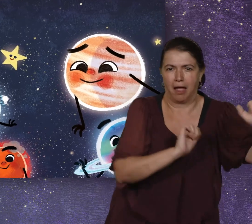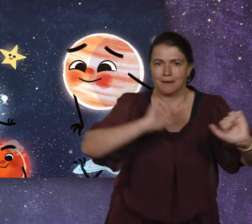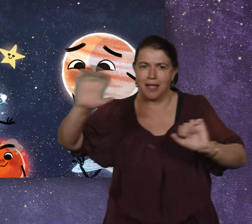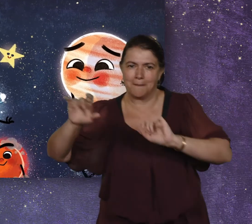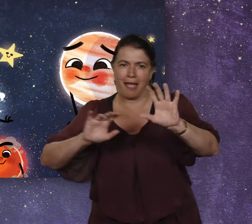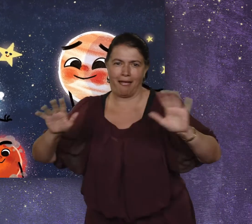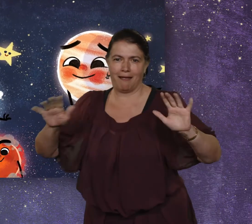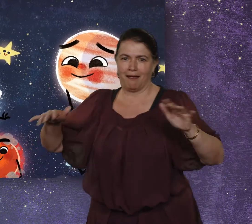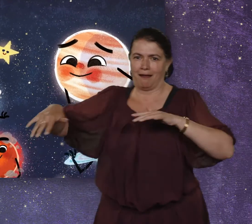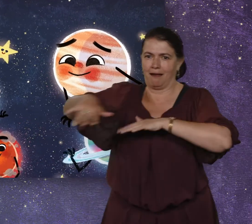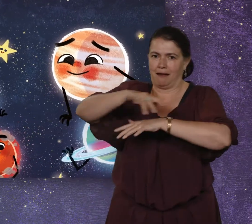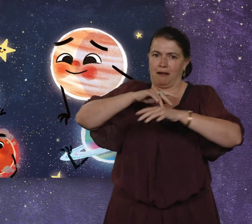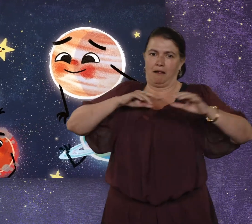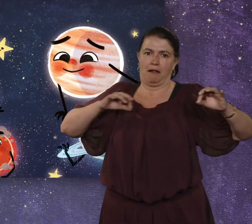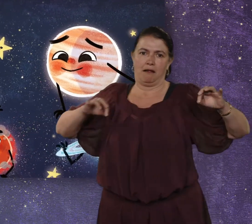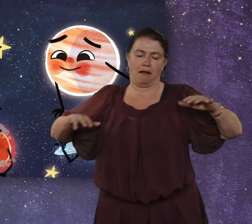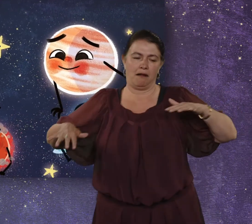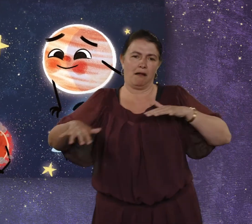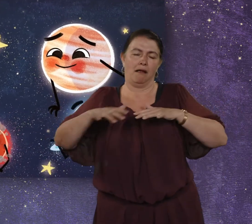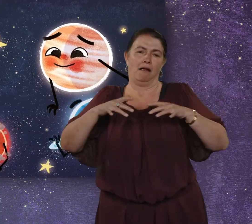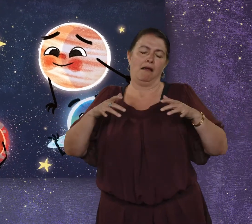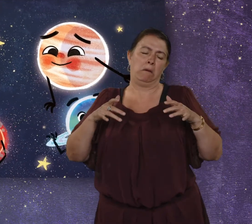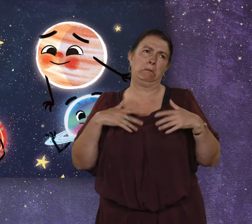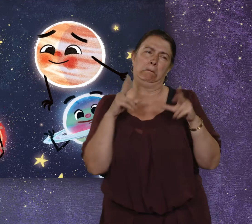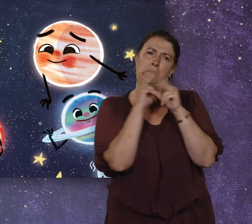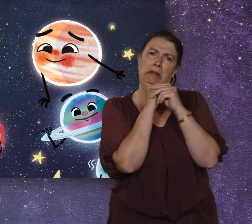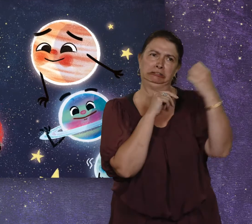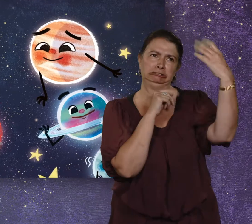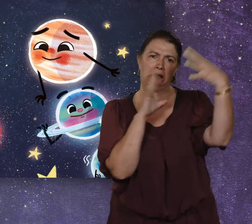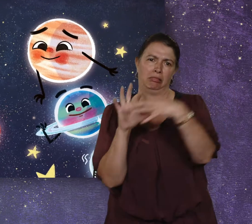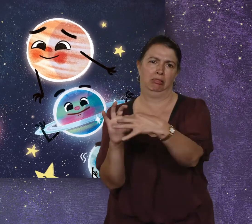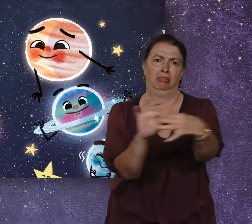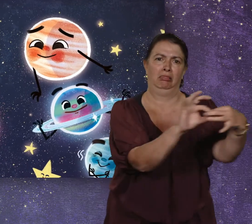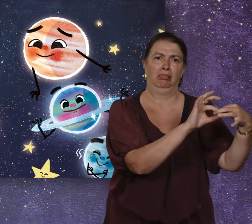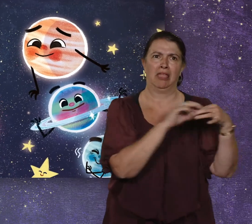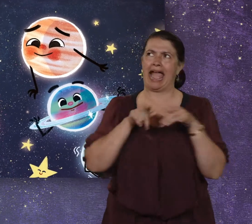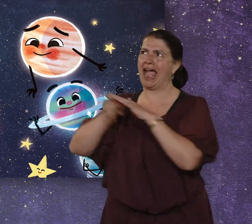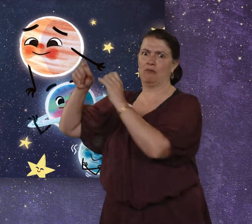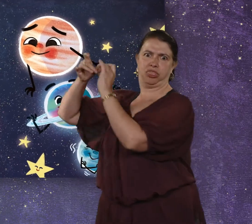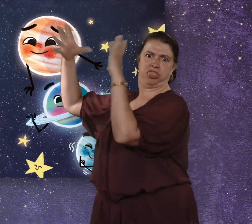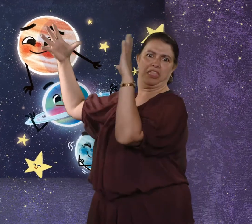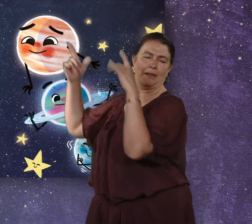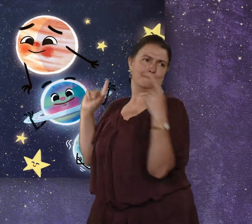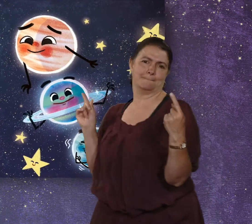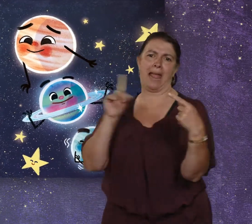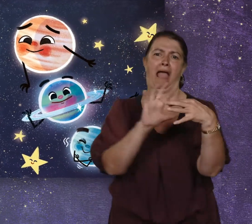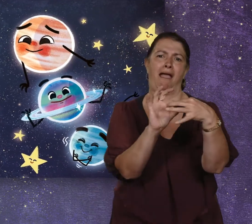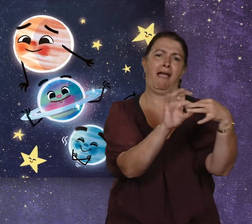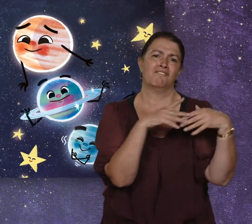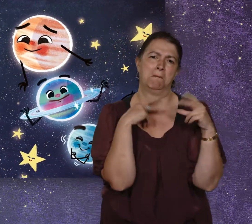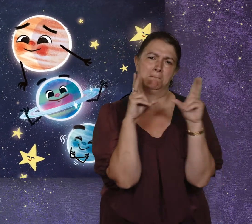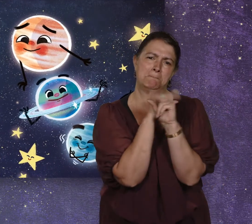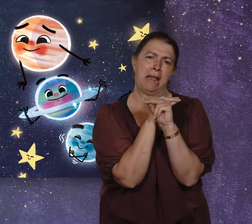We've missed them. The best spots to be in the whole Solar System! We whirl around the